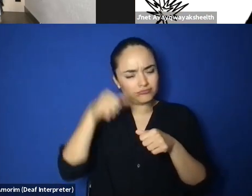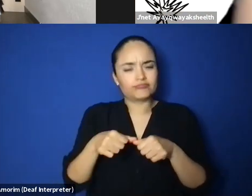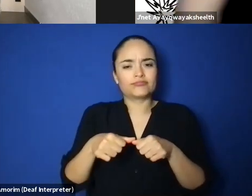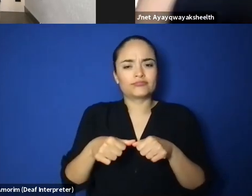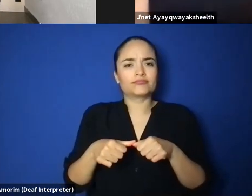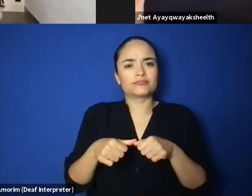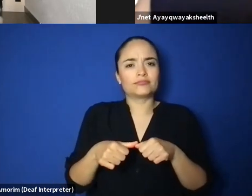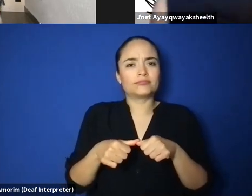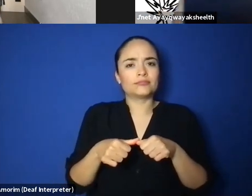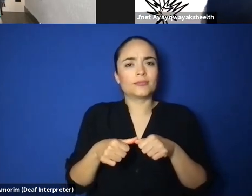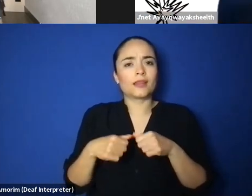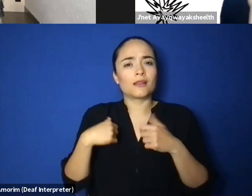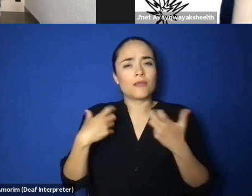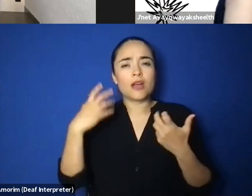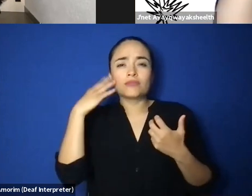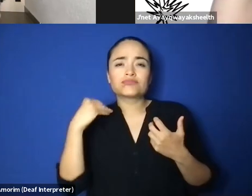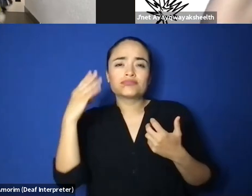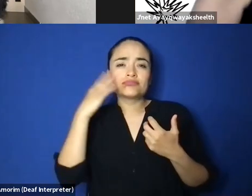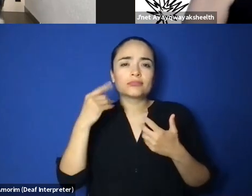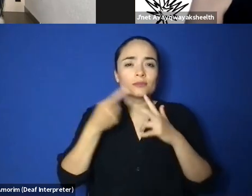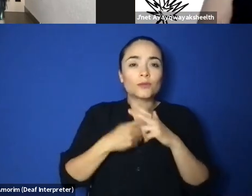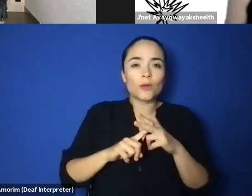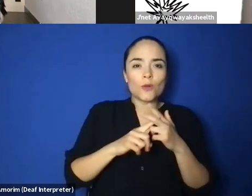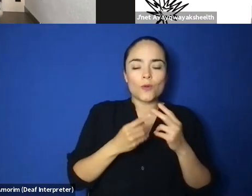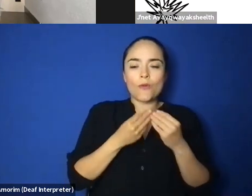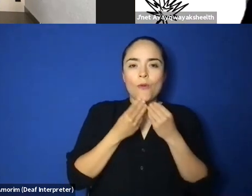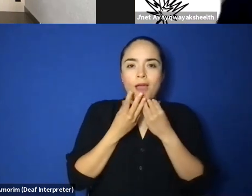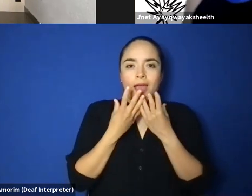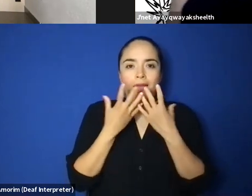to feel your body warm up, and you start to feel that blood flow, you start to feel good.